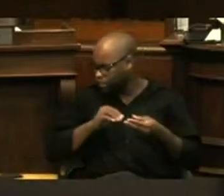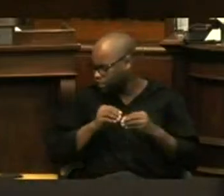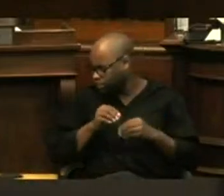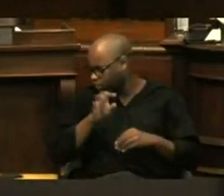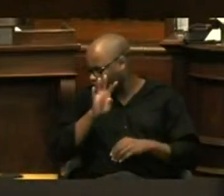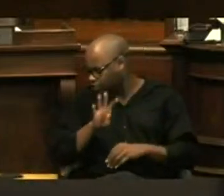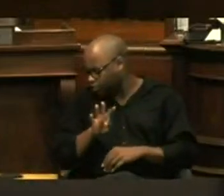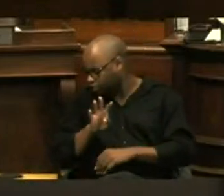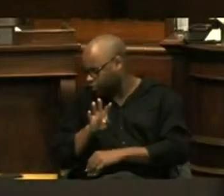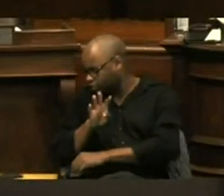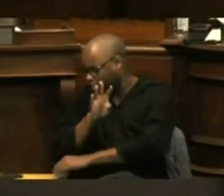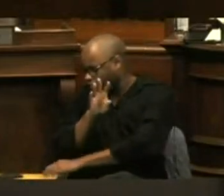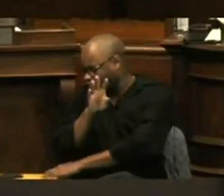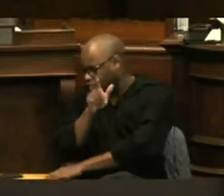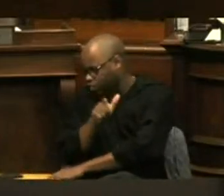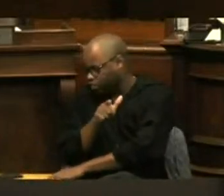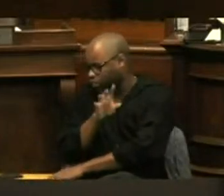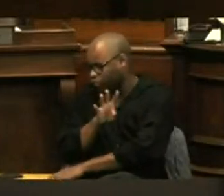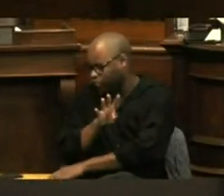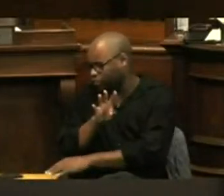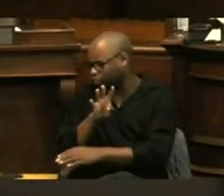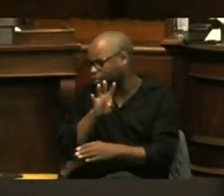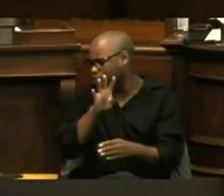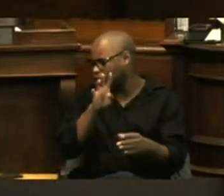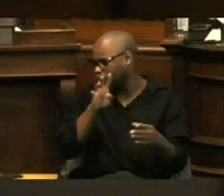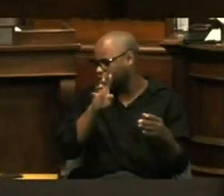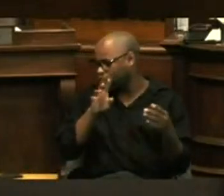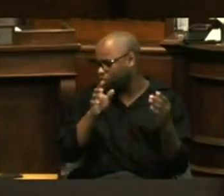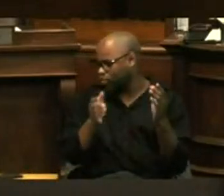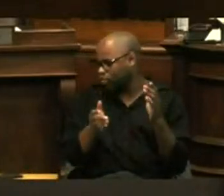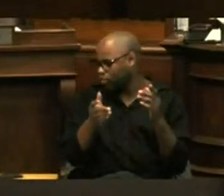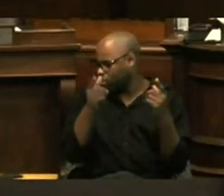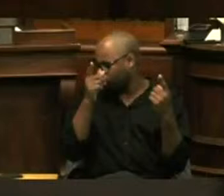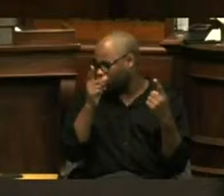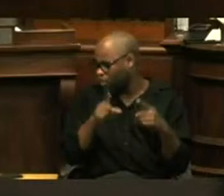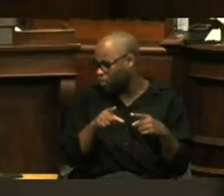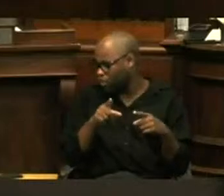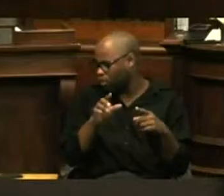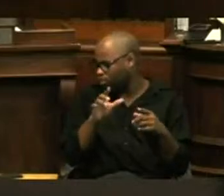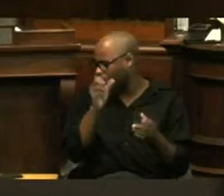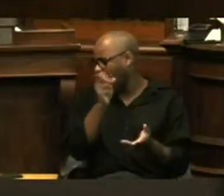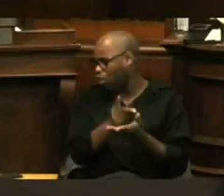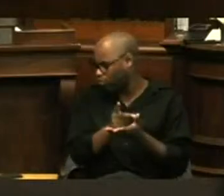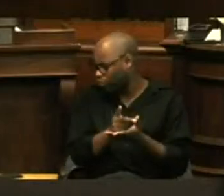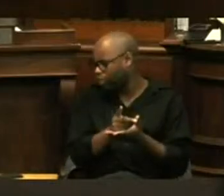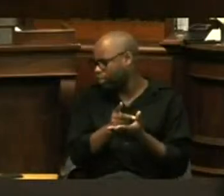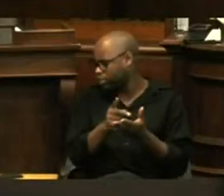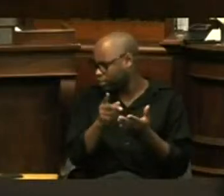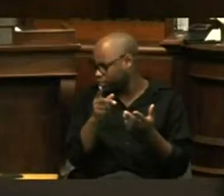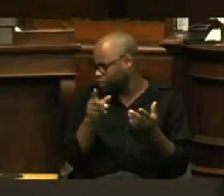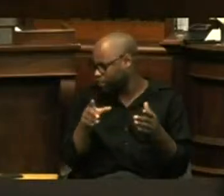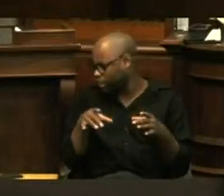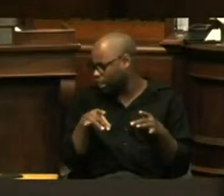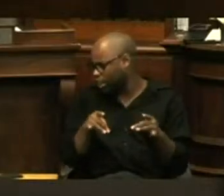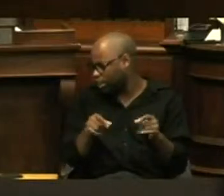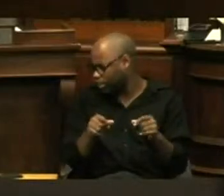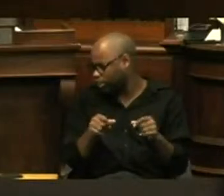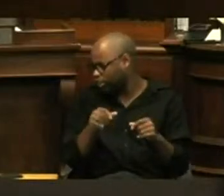city school district. Introductory number 424